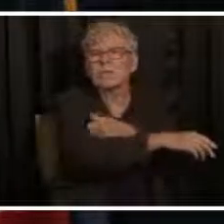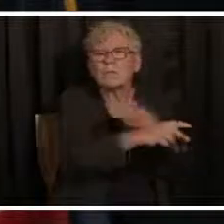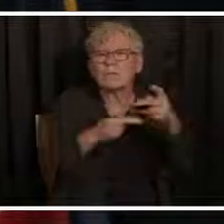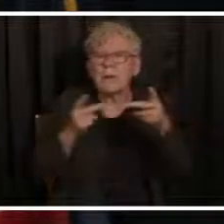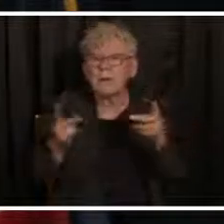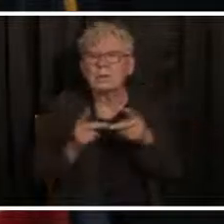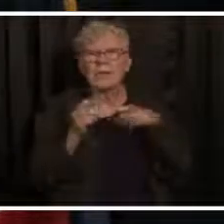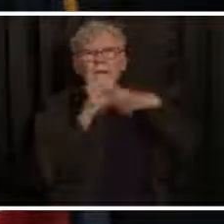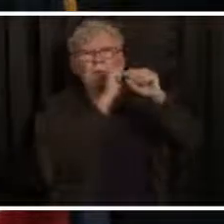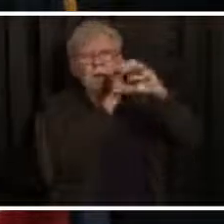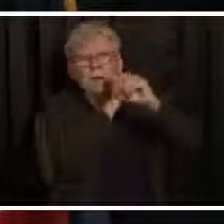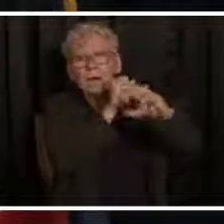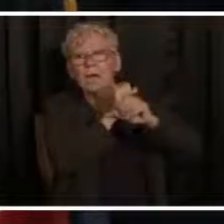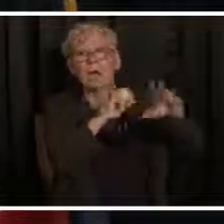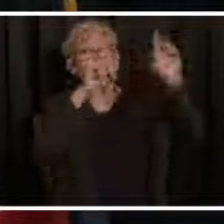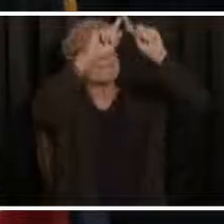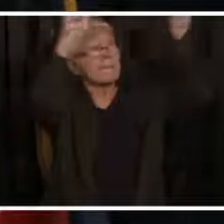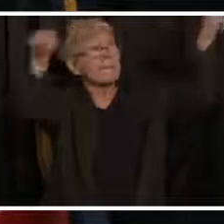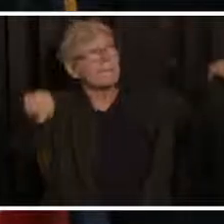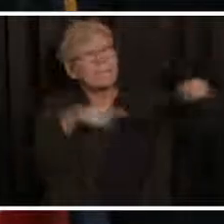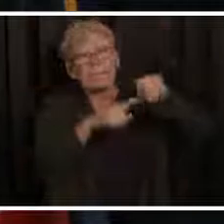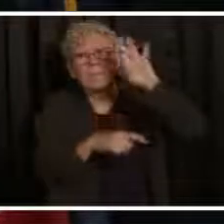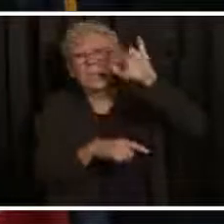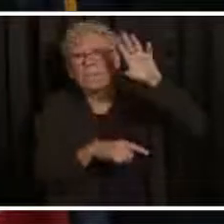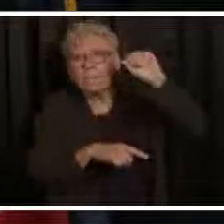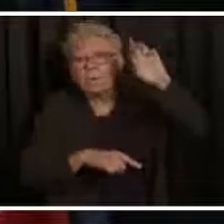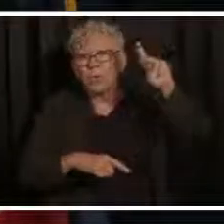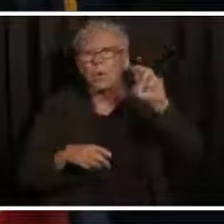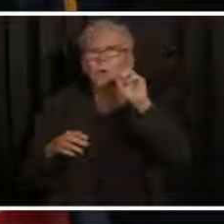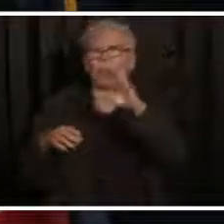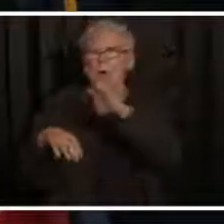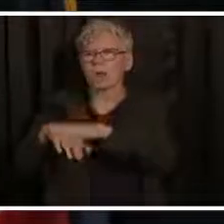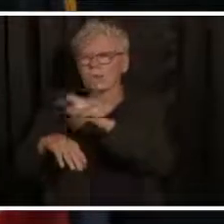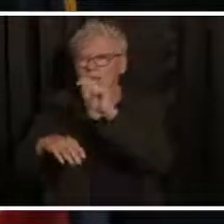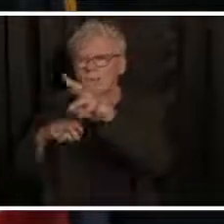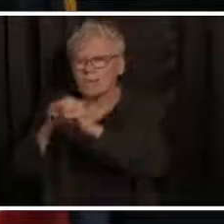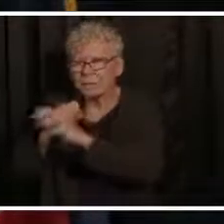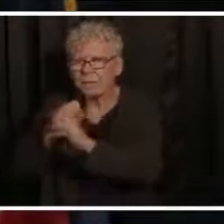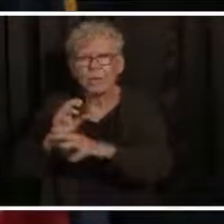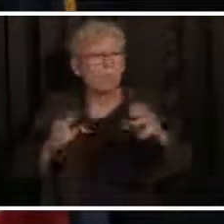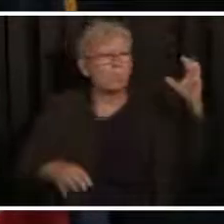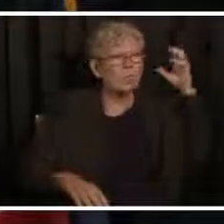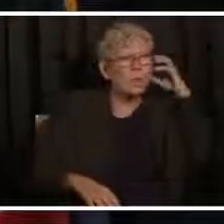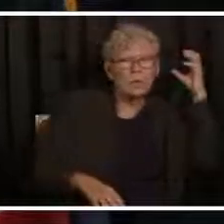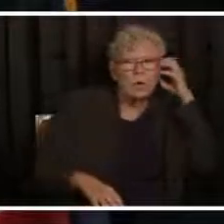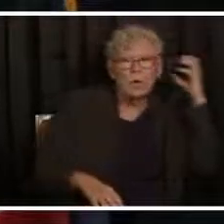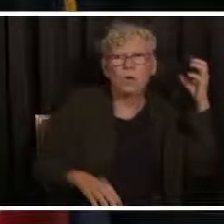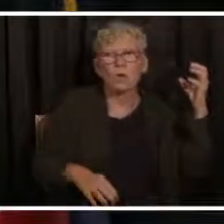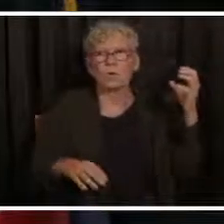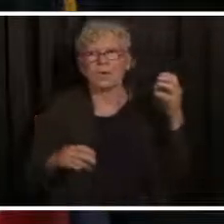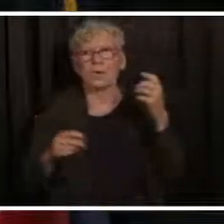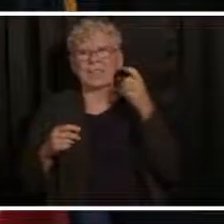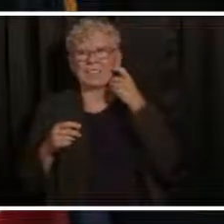Maybe you saw a radio or TV ads. uh to talk more about this really sophisticated granular approach that we're taking to